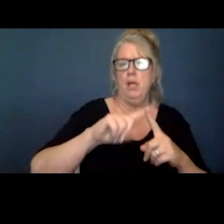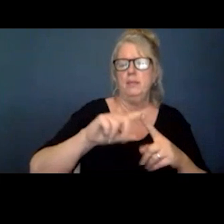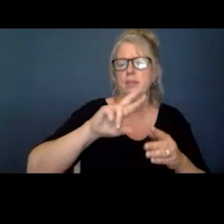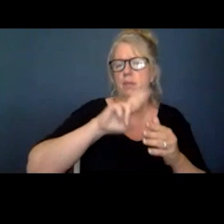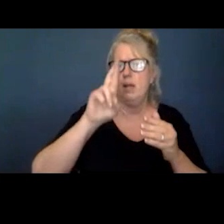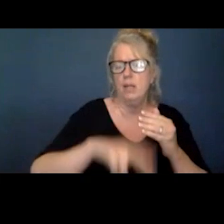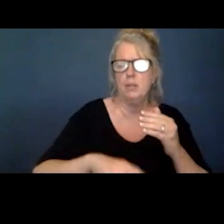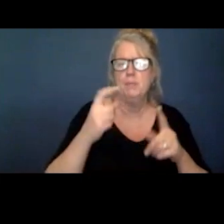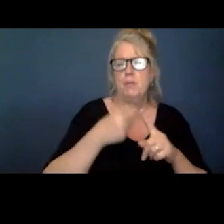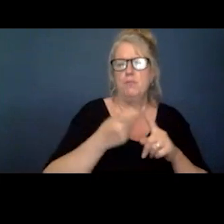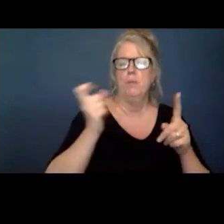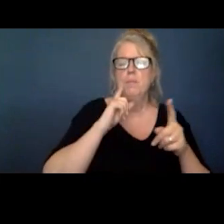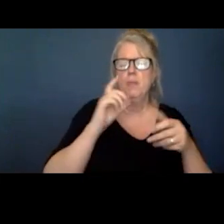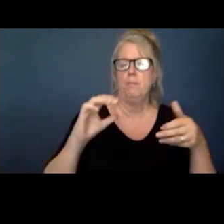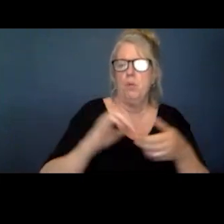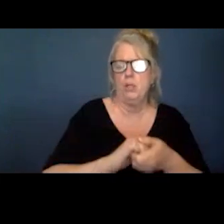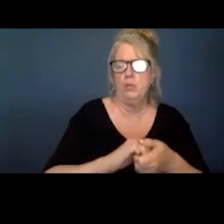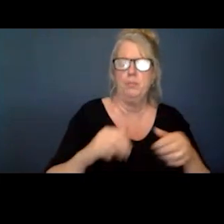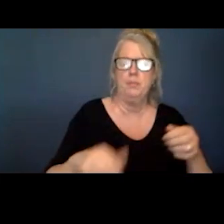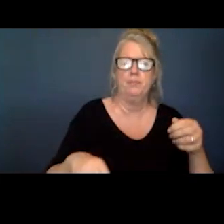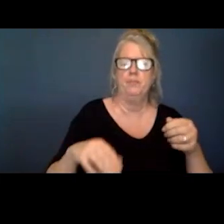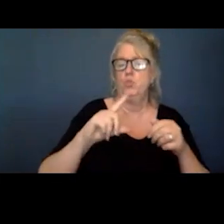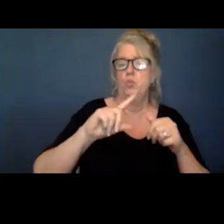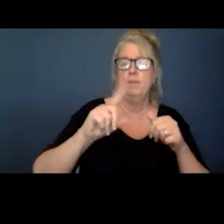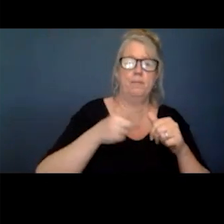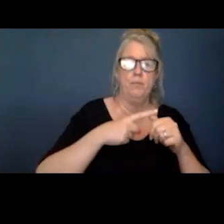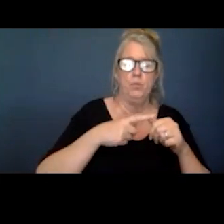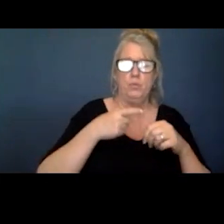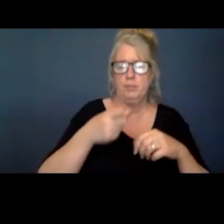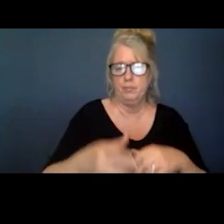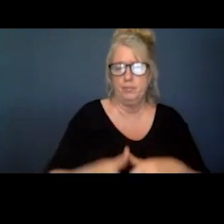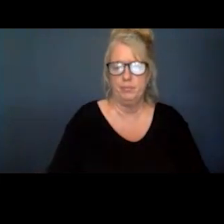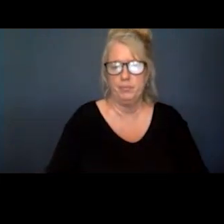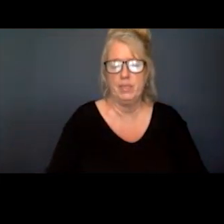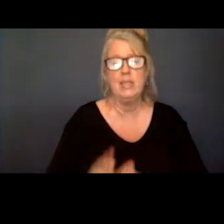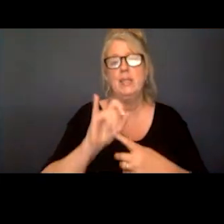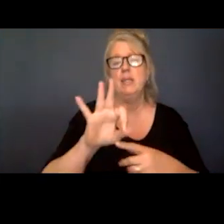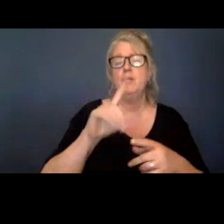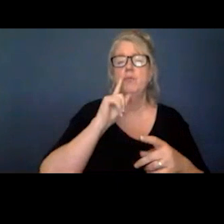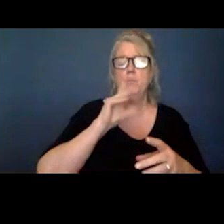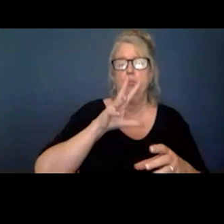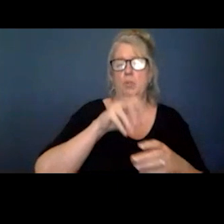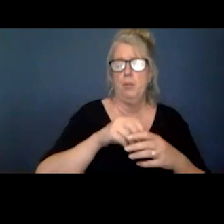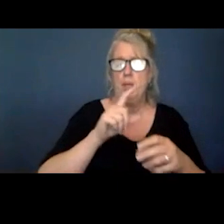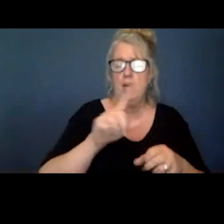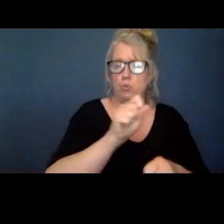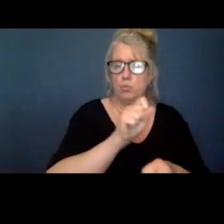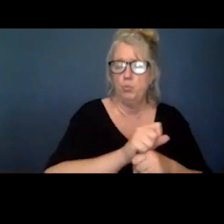of a partnership. First up, FAQ sheets. Whether a participant has work experience or is a first